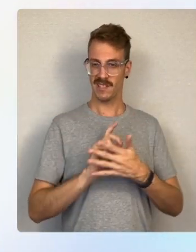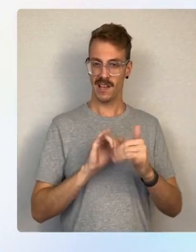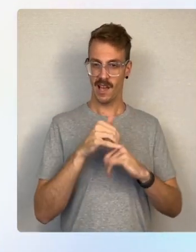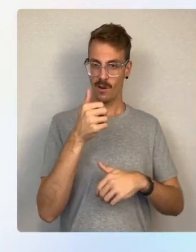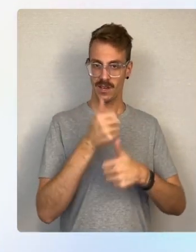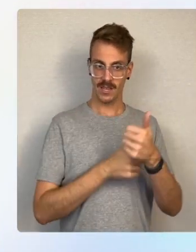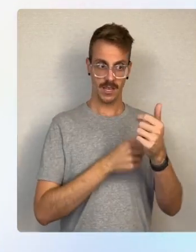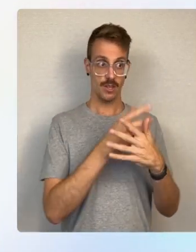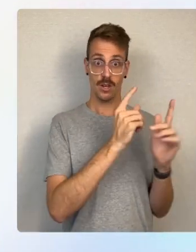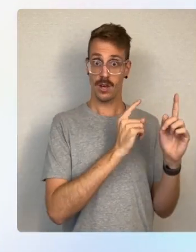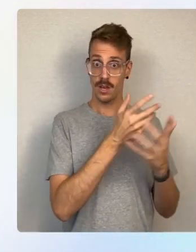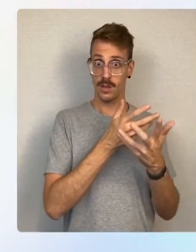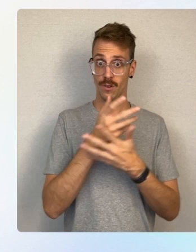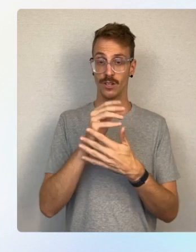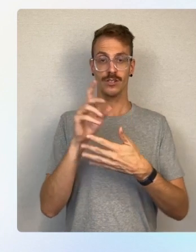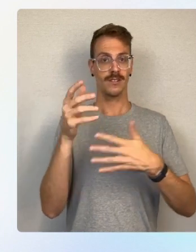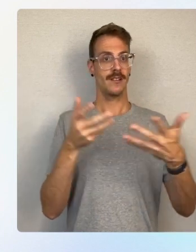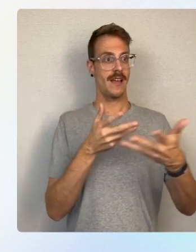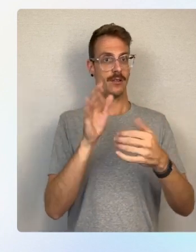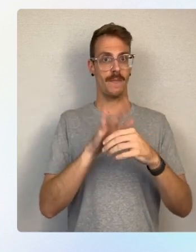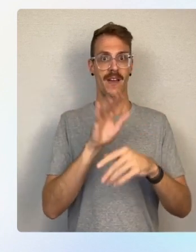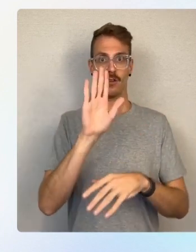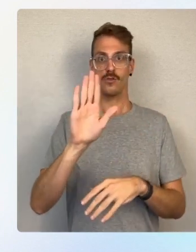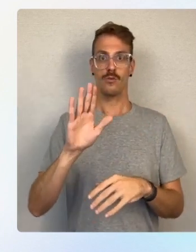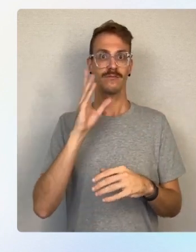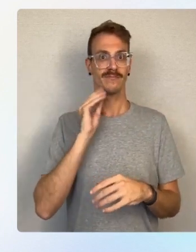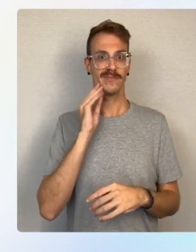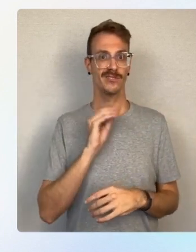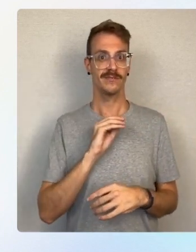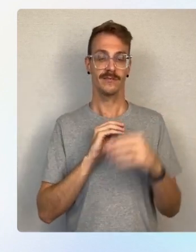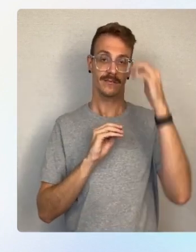the way each interaction is handled by your App Voice Experience.